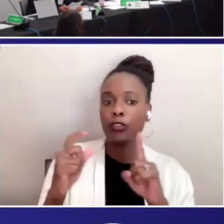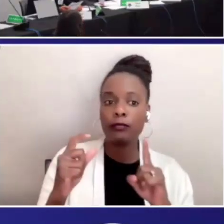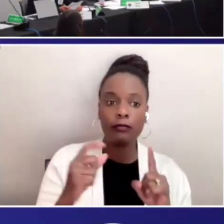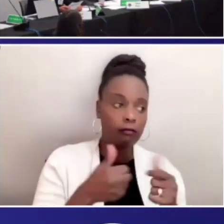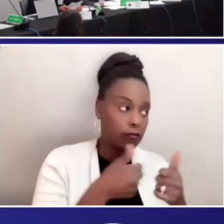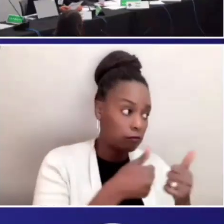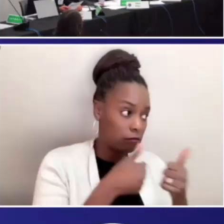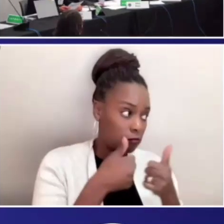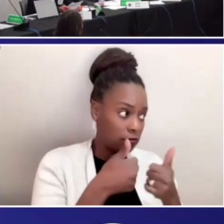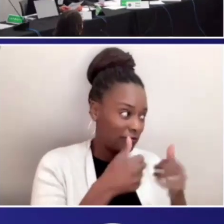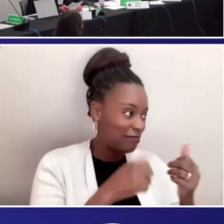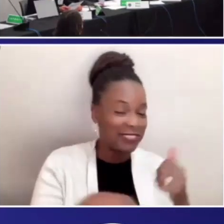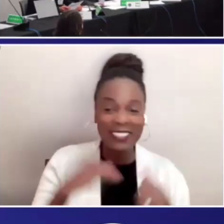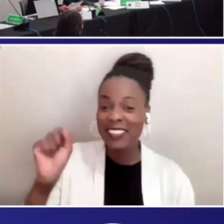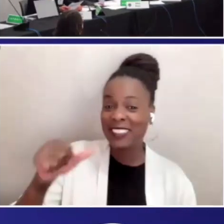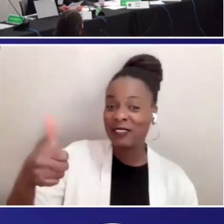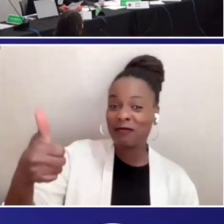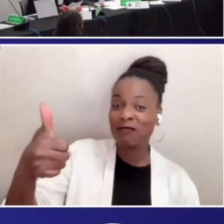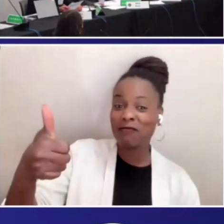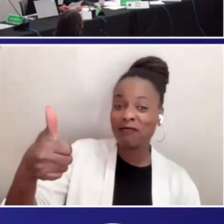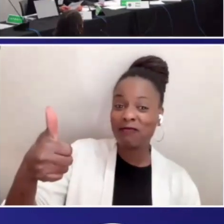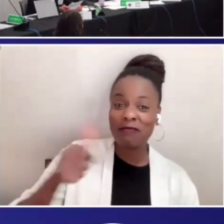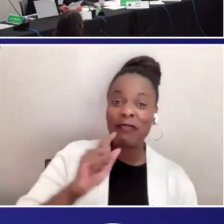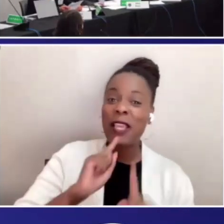I did okay? That answers my question. Thank you. Yep.